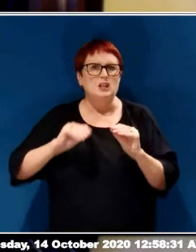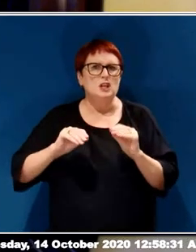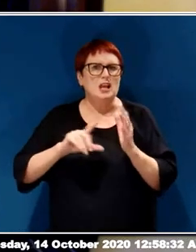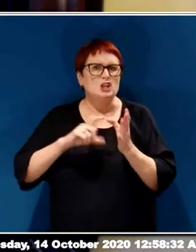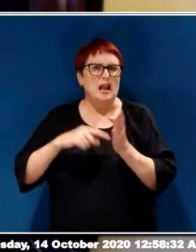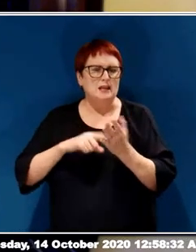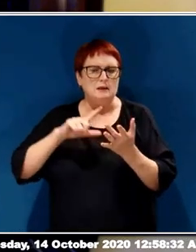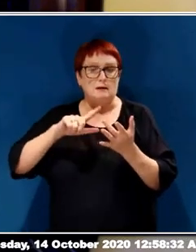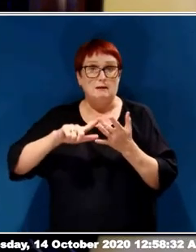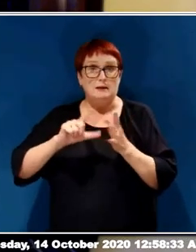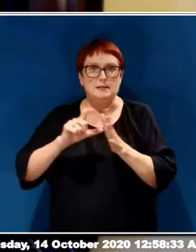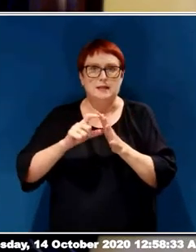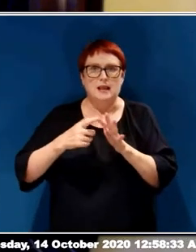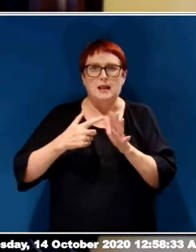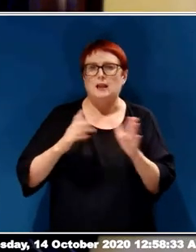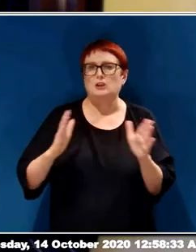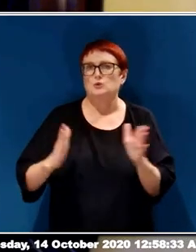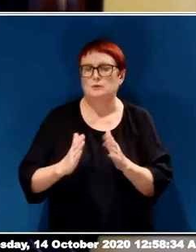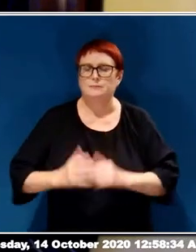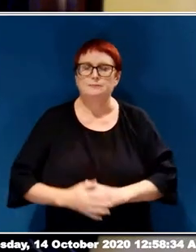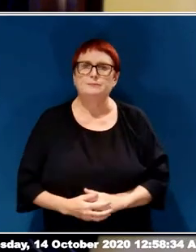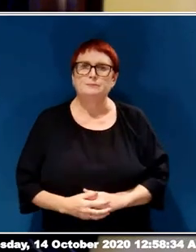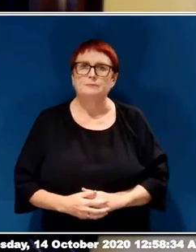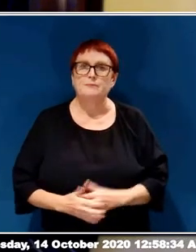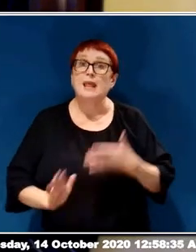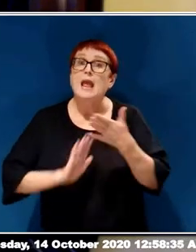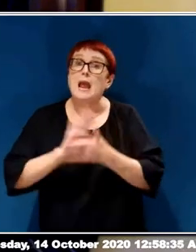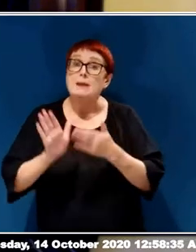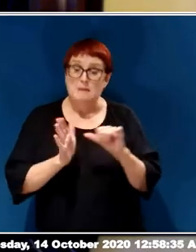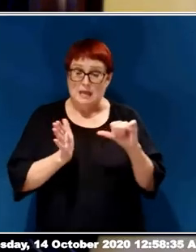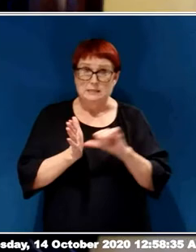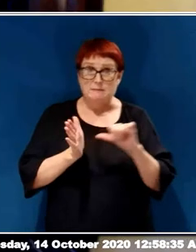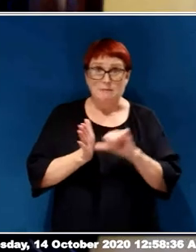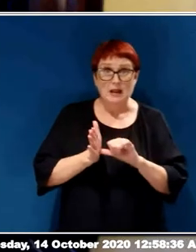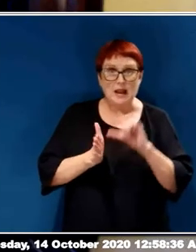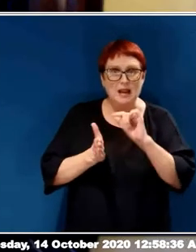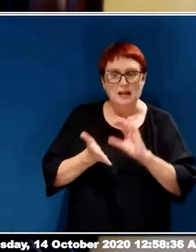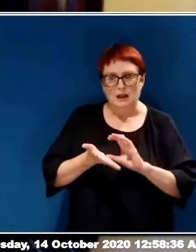intervention and prevention, which is at the heart of the needs-based model.